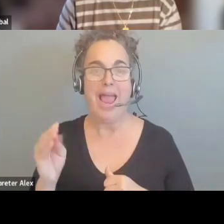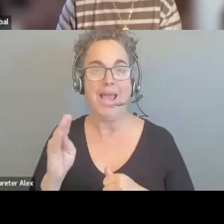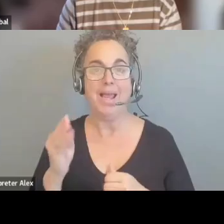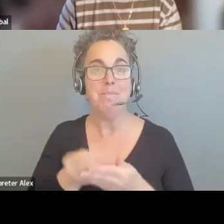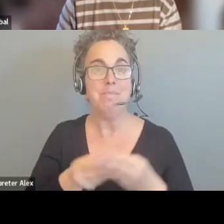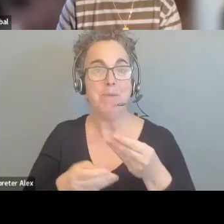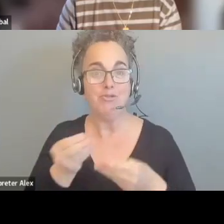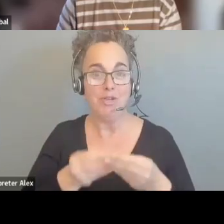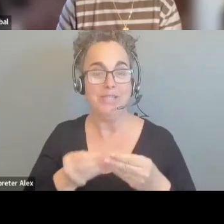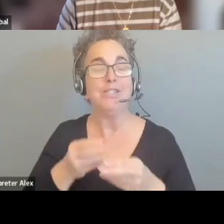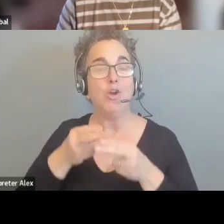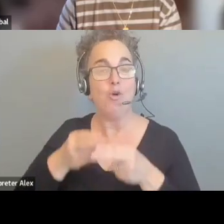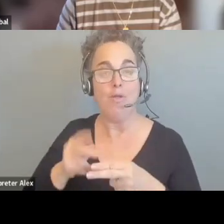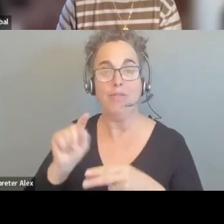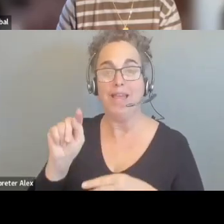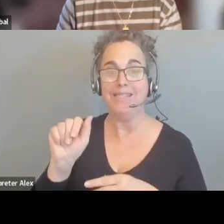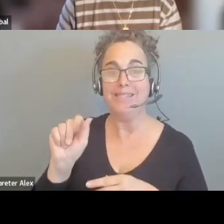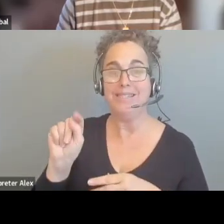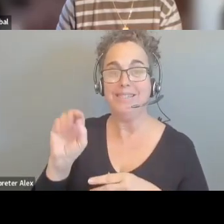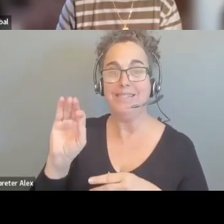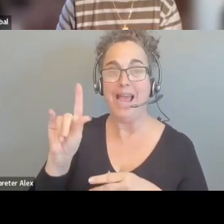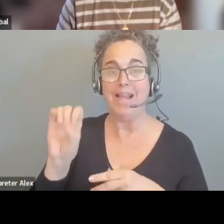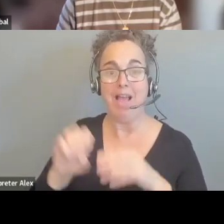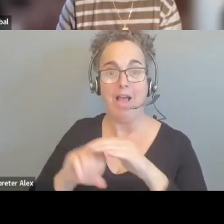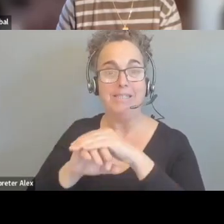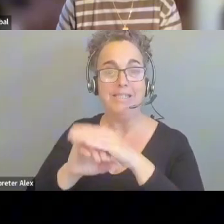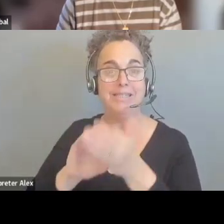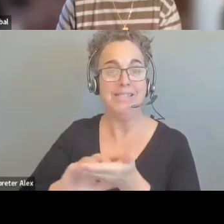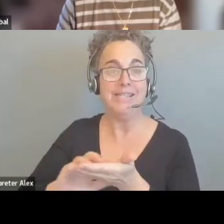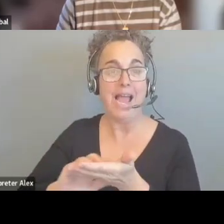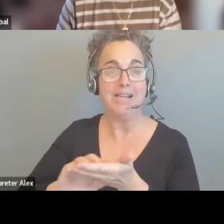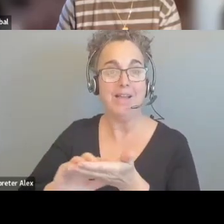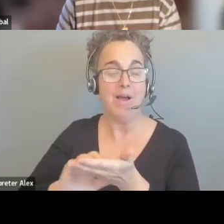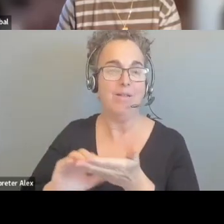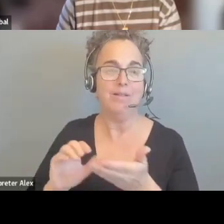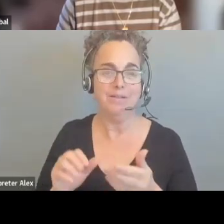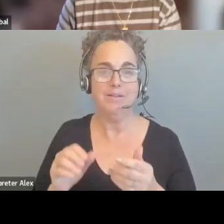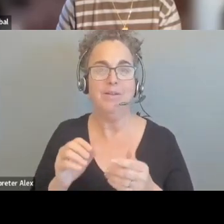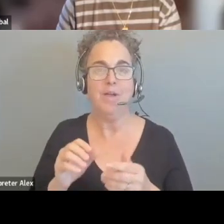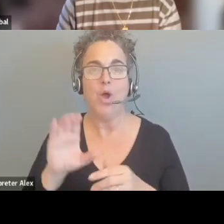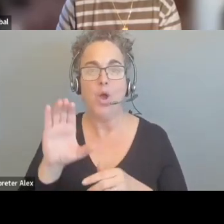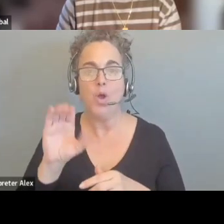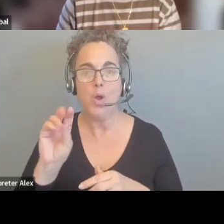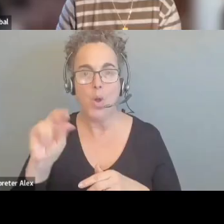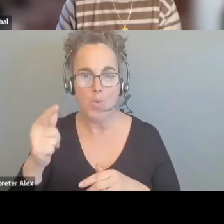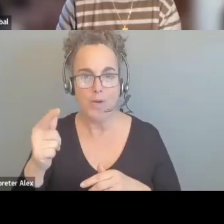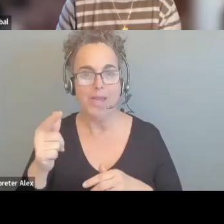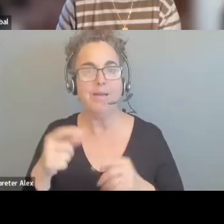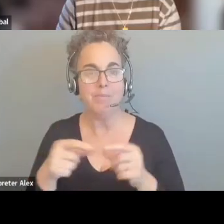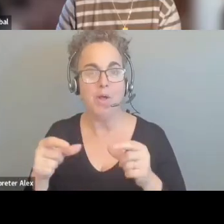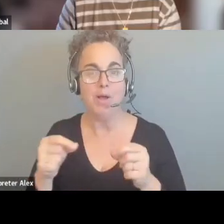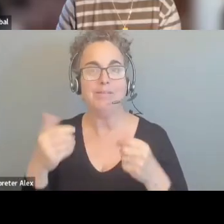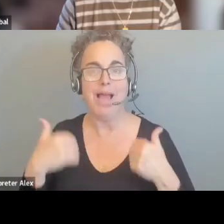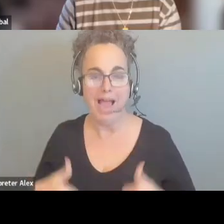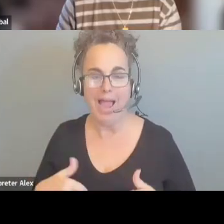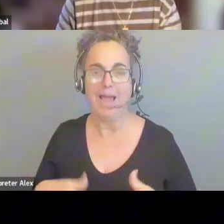I'm here today with a couple of my colleagues. I am a sophomore studying electrical and computer engineering at Cornell